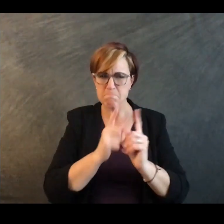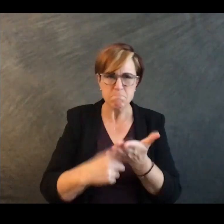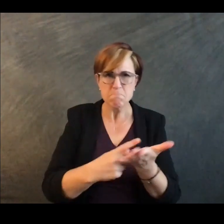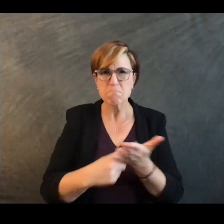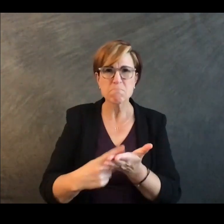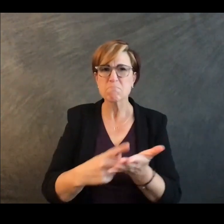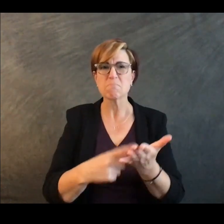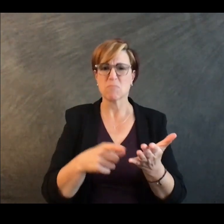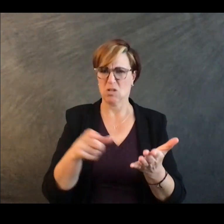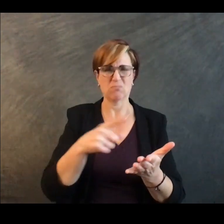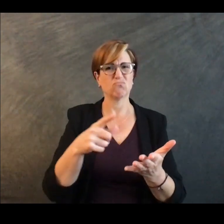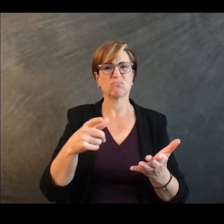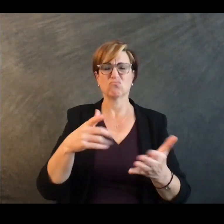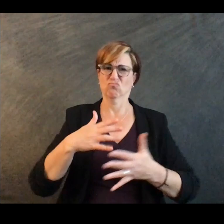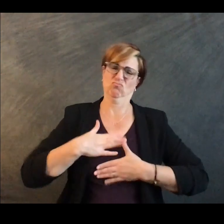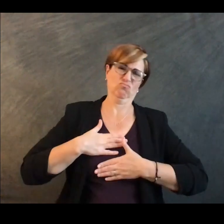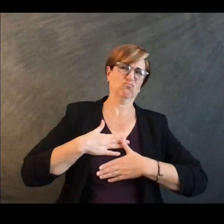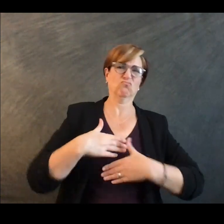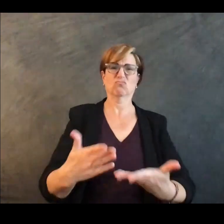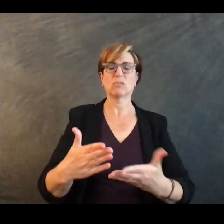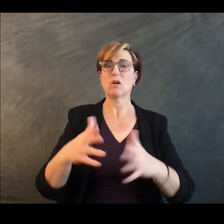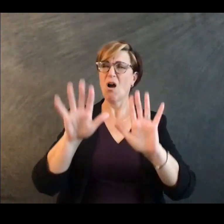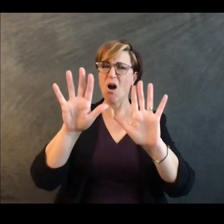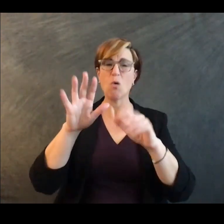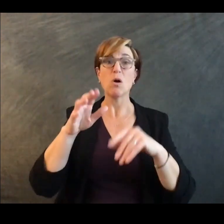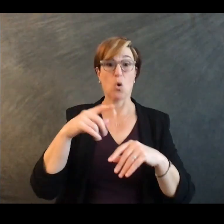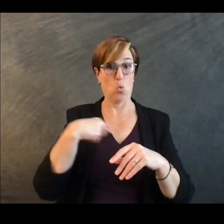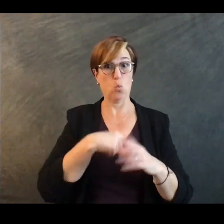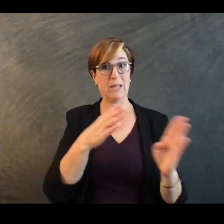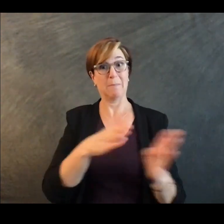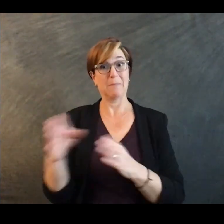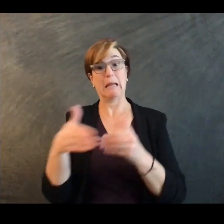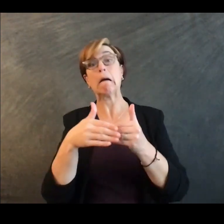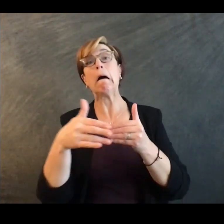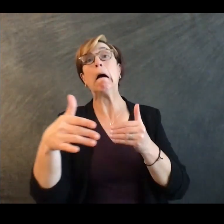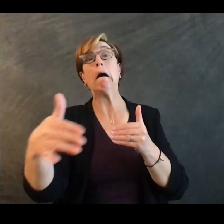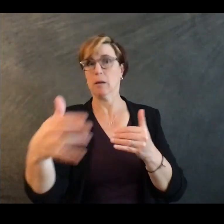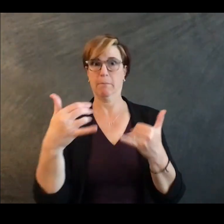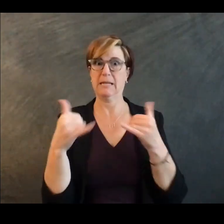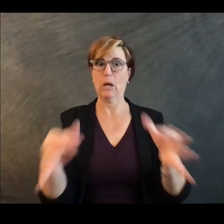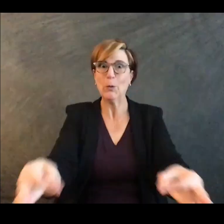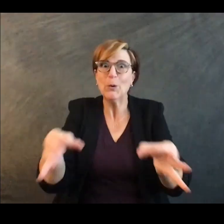by the way we're way ahead of schedule the Paycheck protection program has been